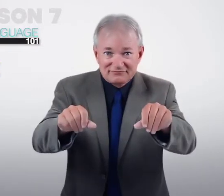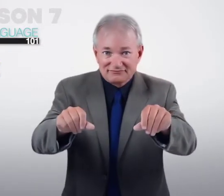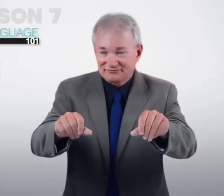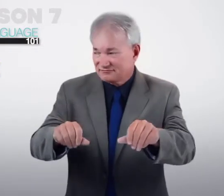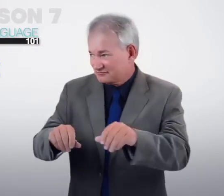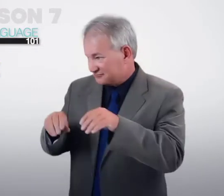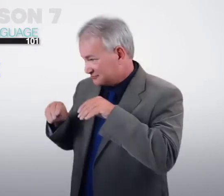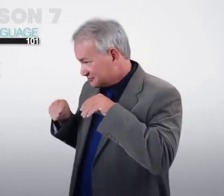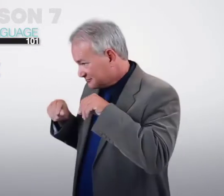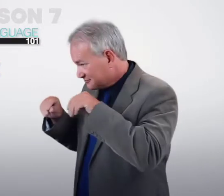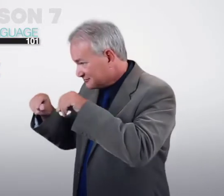Plant.